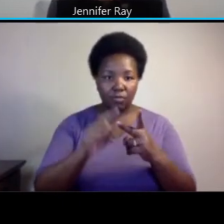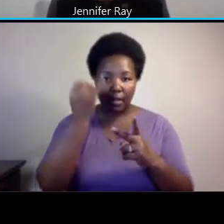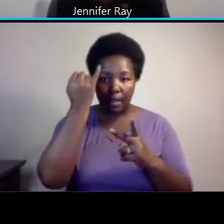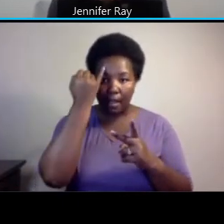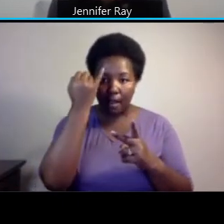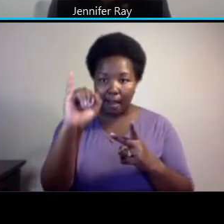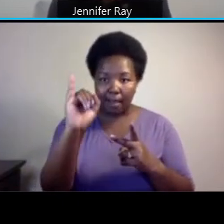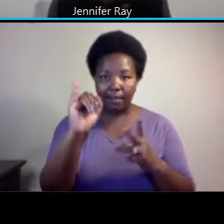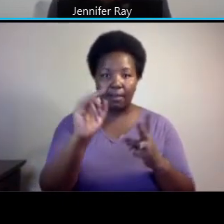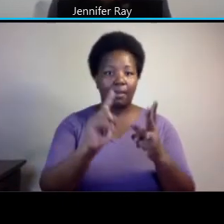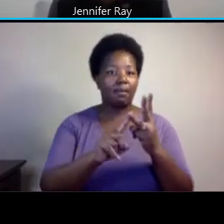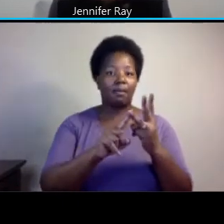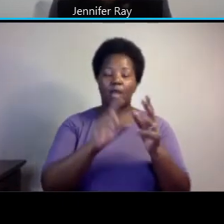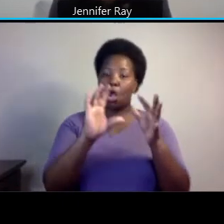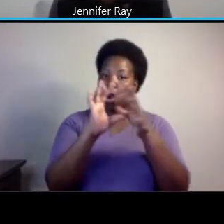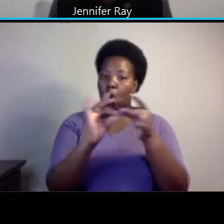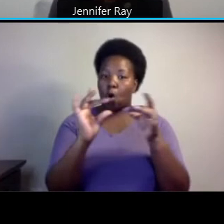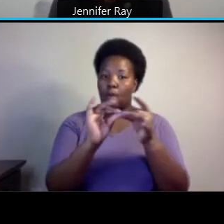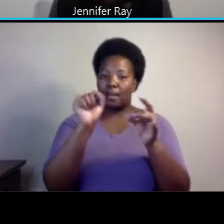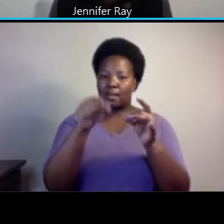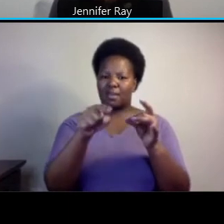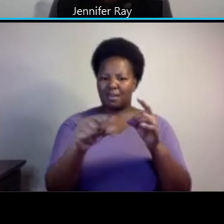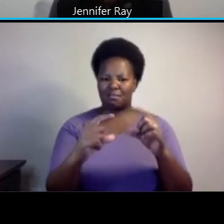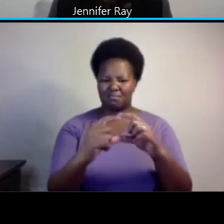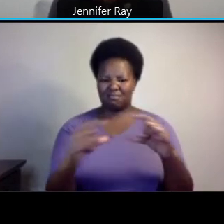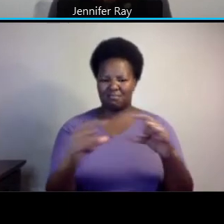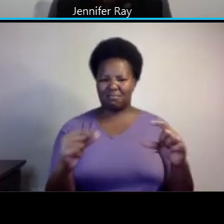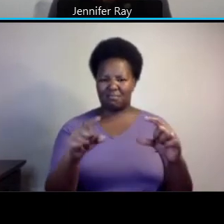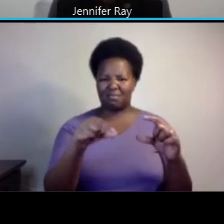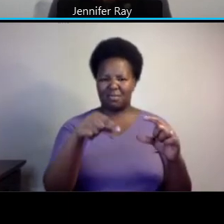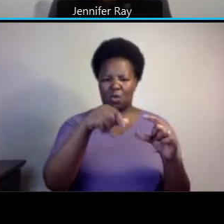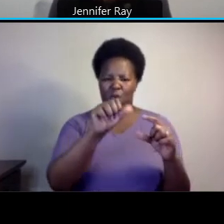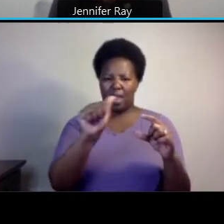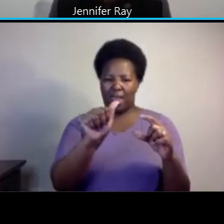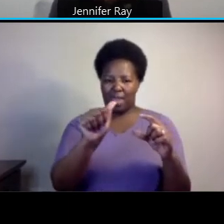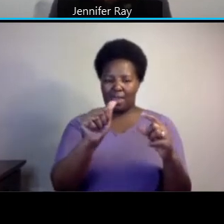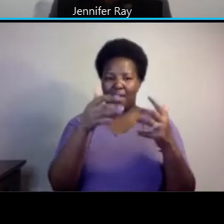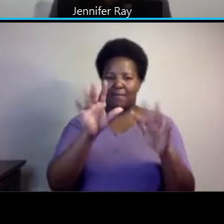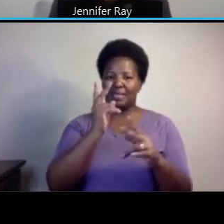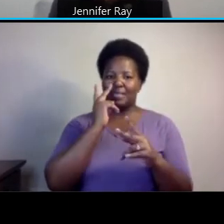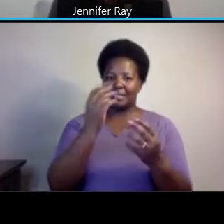question into the q a feature there are already several questions that have been typed in and